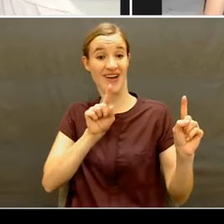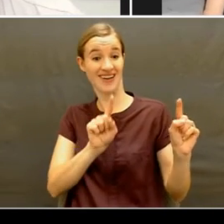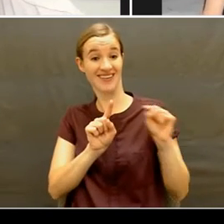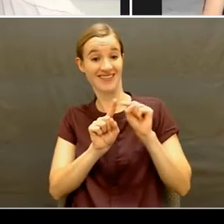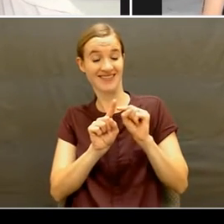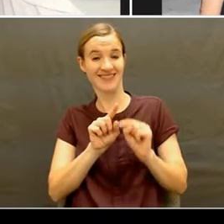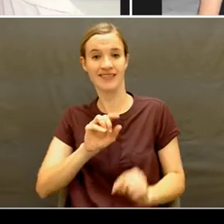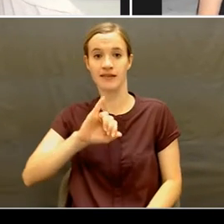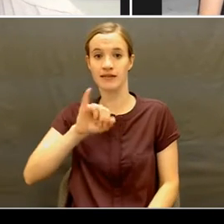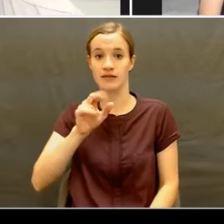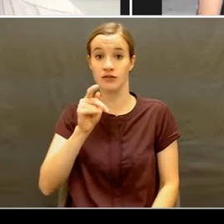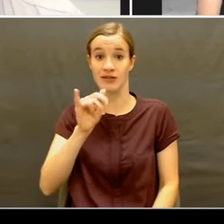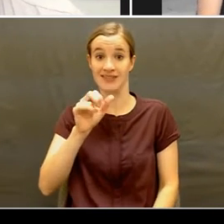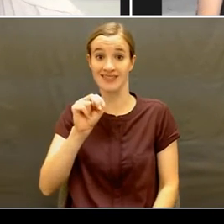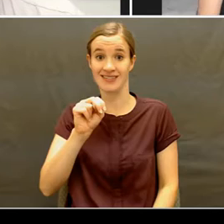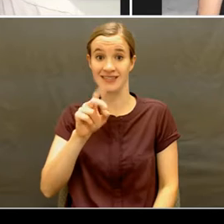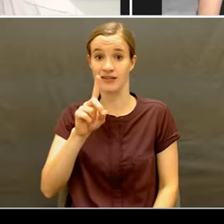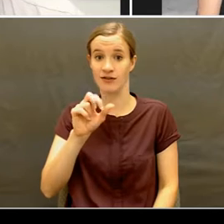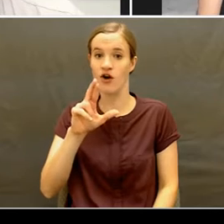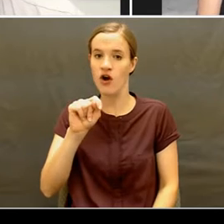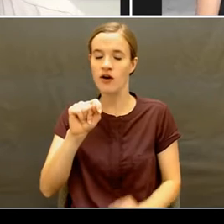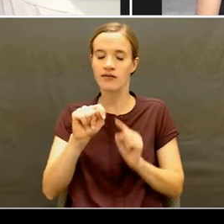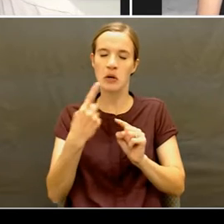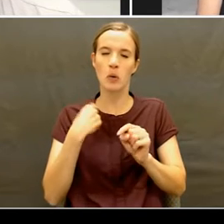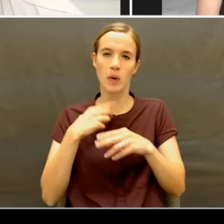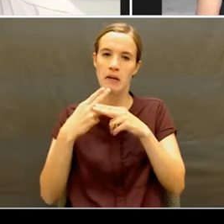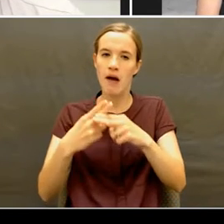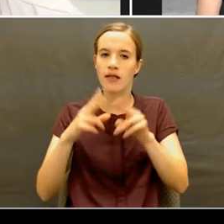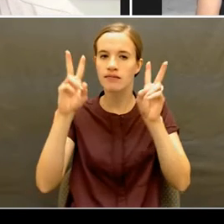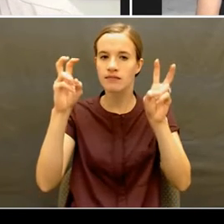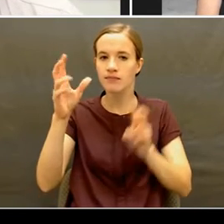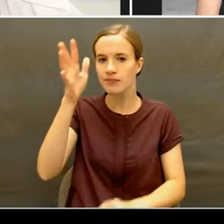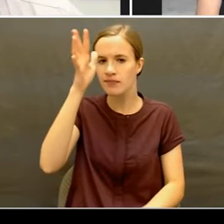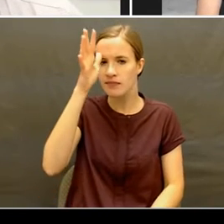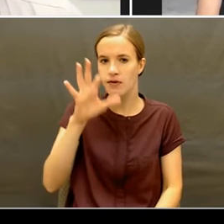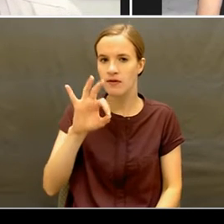But what was interesting with